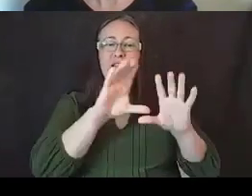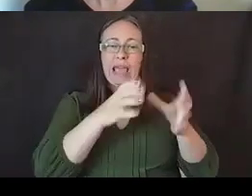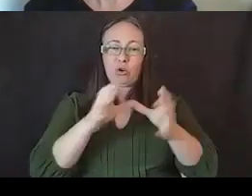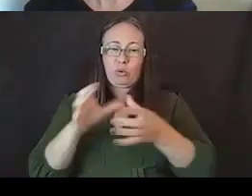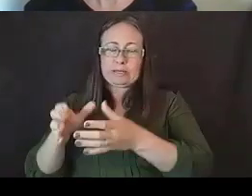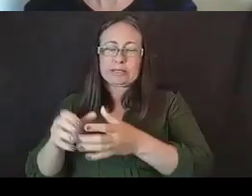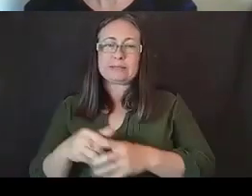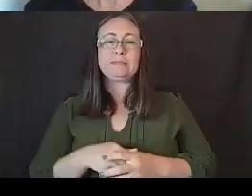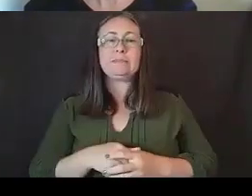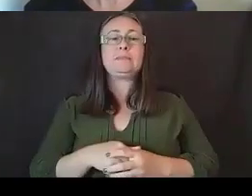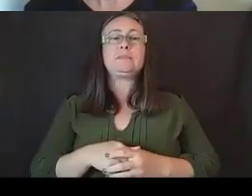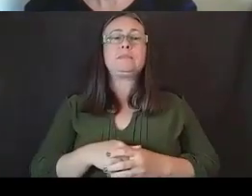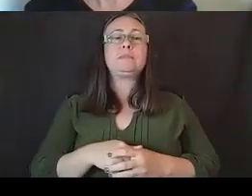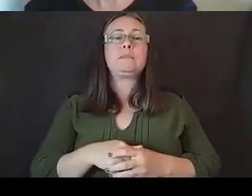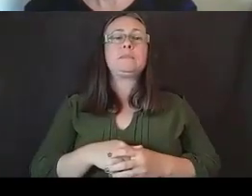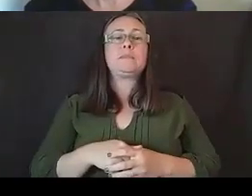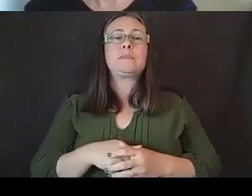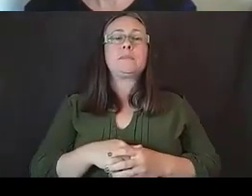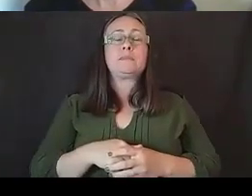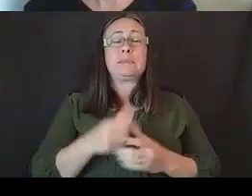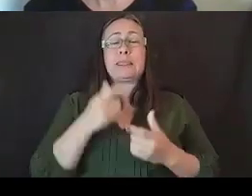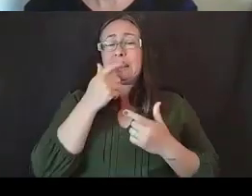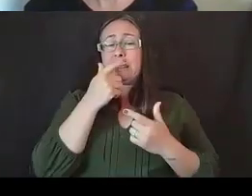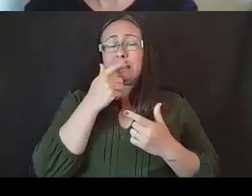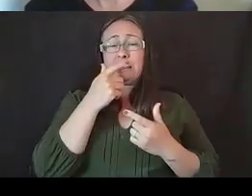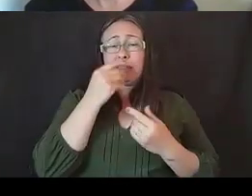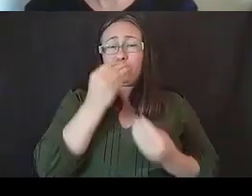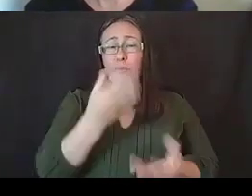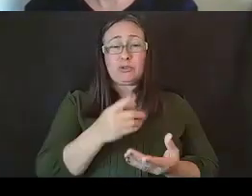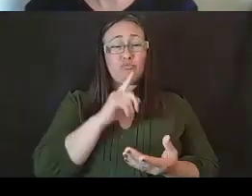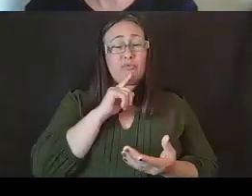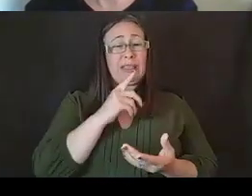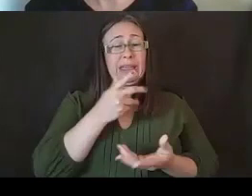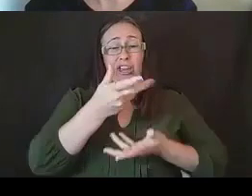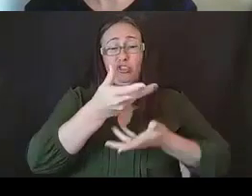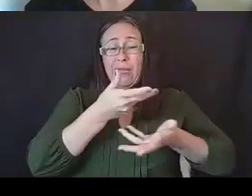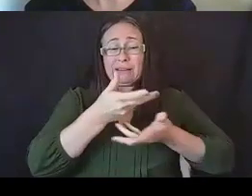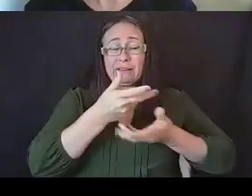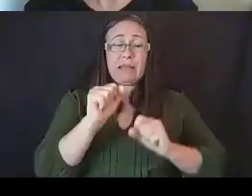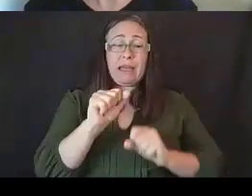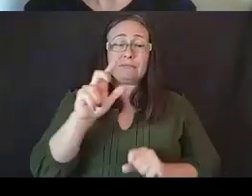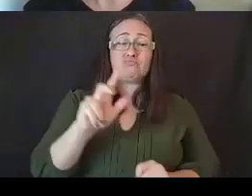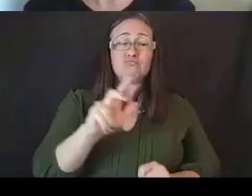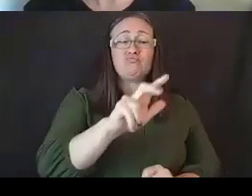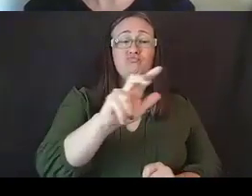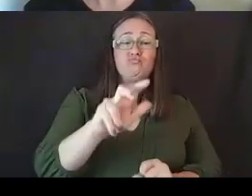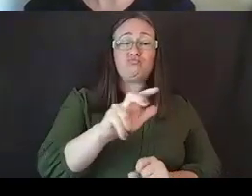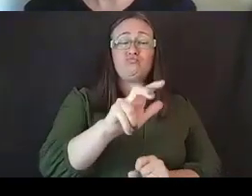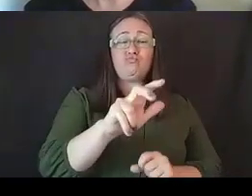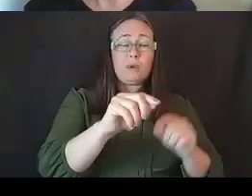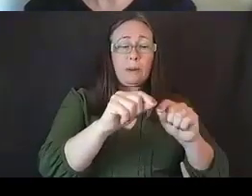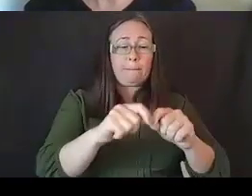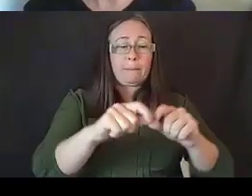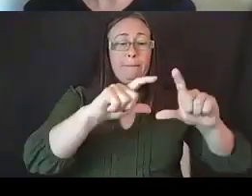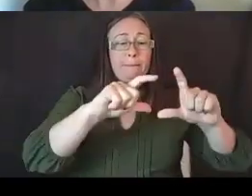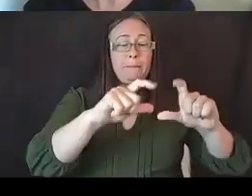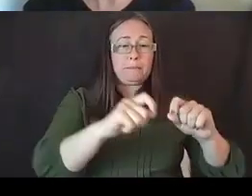The information here, it's really quite interactive. You can just hover over an individual fiscal year here and quickly get that count.